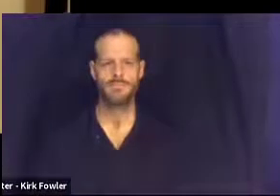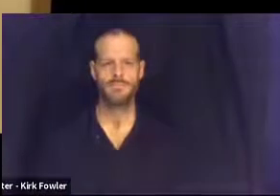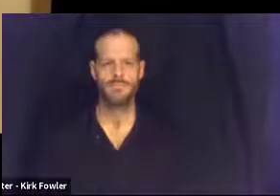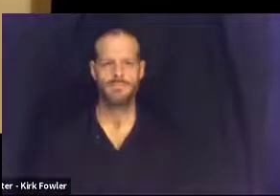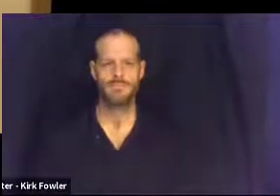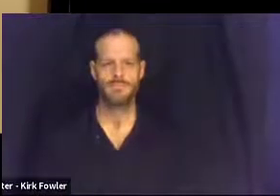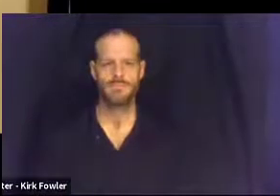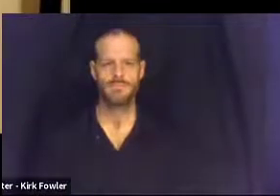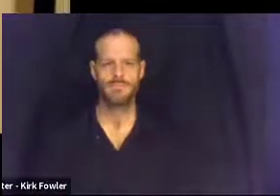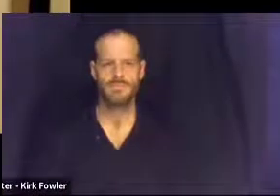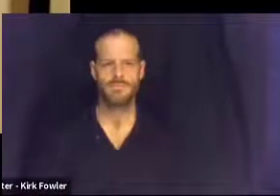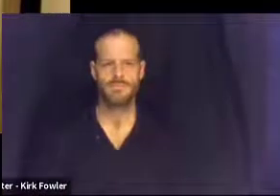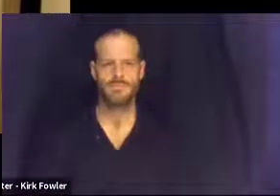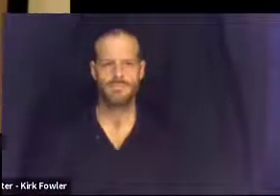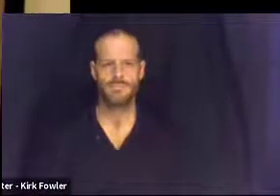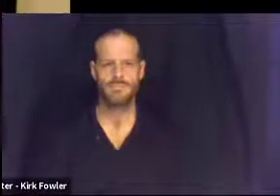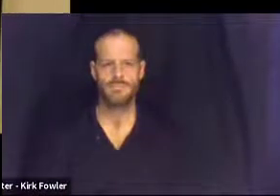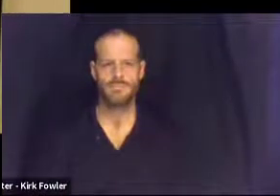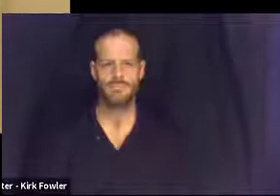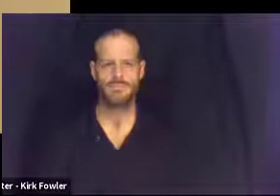And then drink, right?